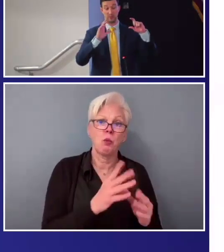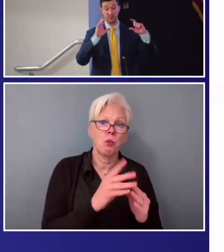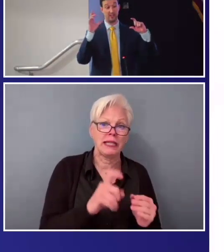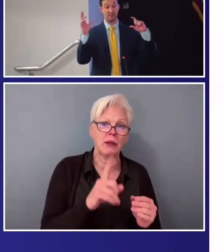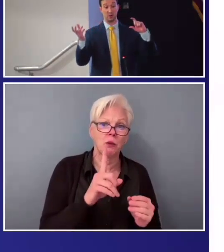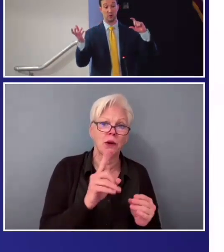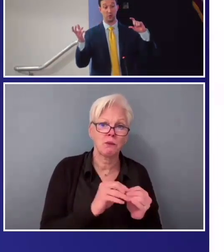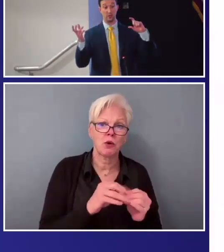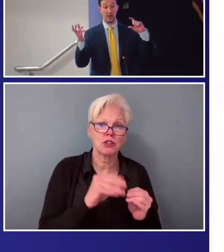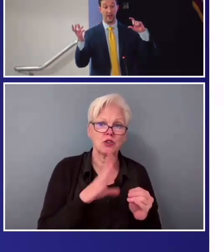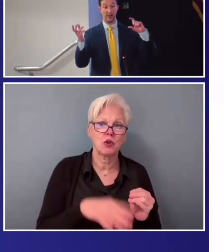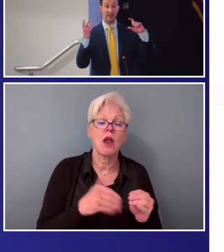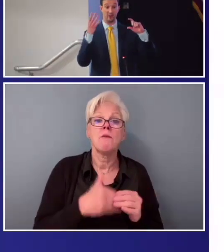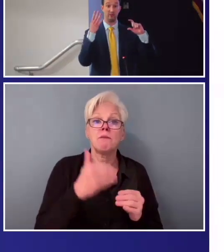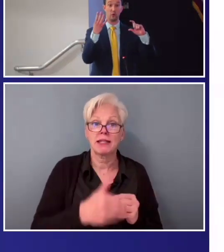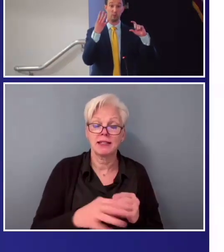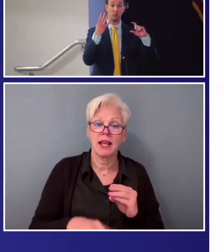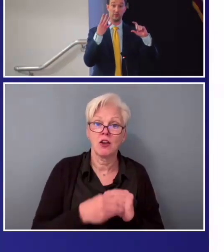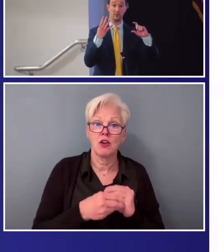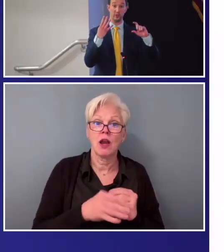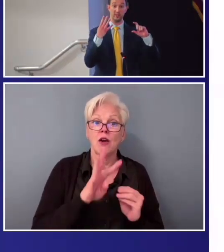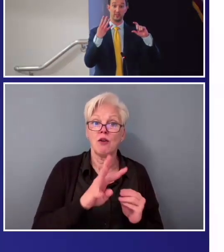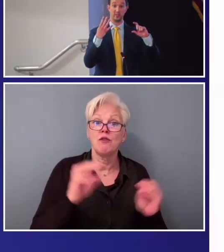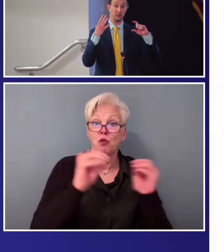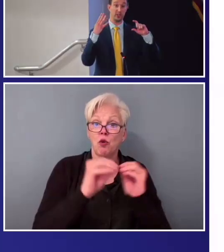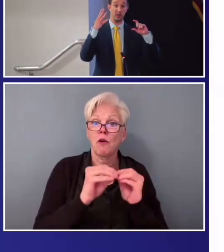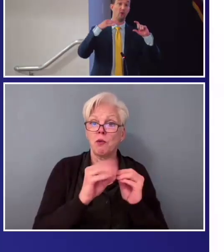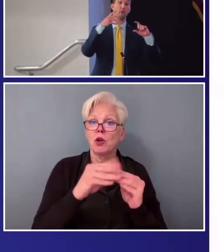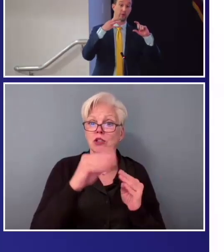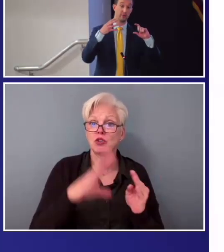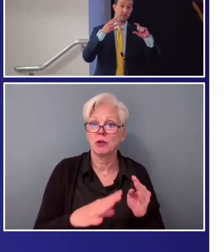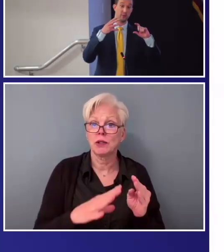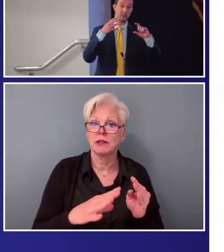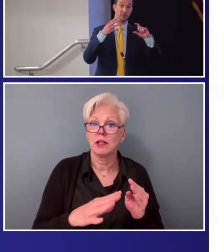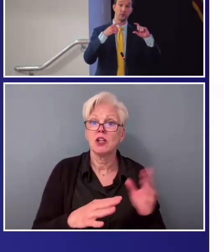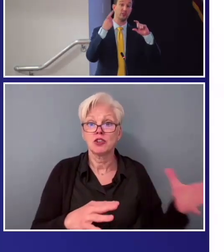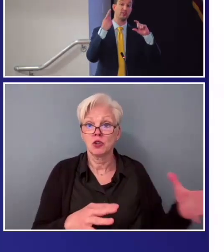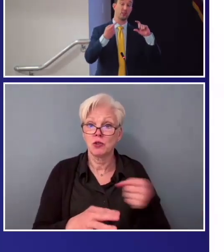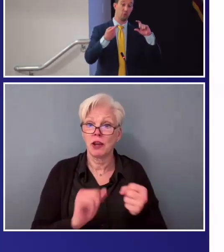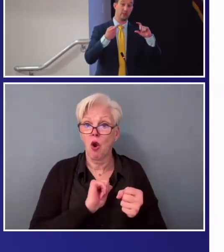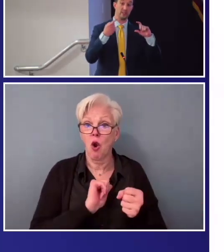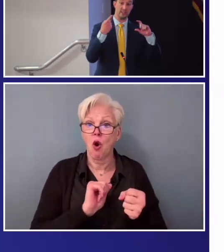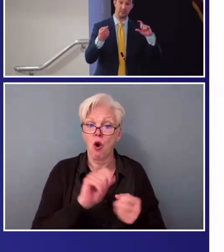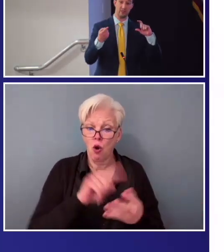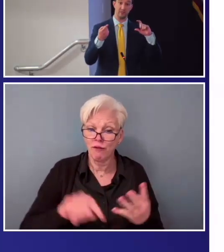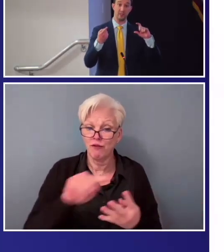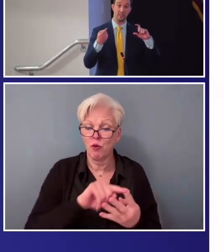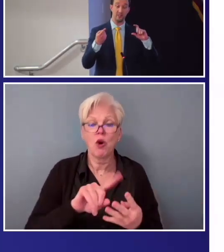But then on the next cohort you added, added four more students. Do you take all four of those students or do you just take one to get to 50?